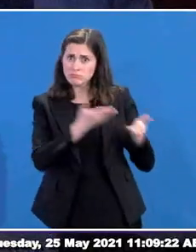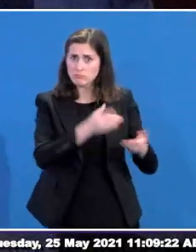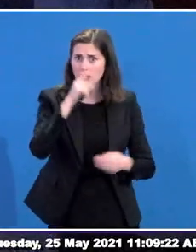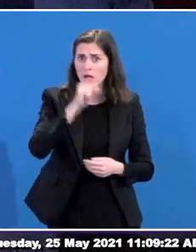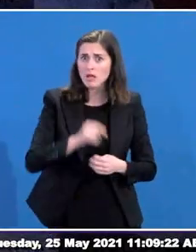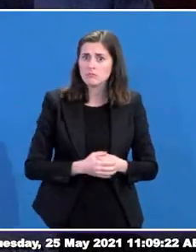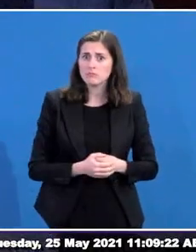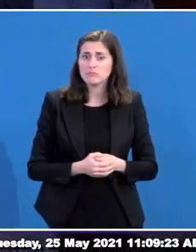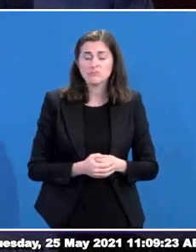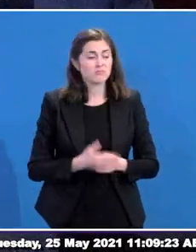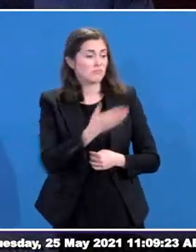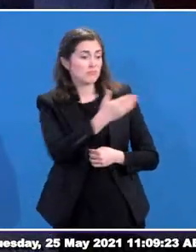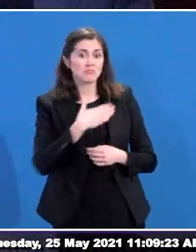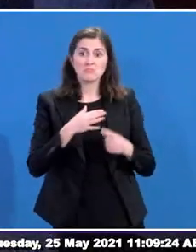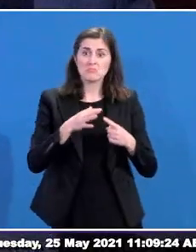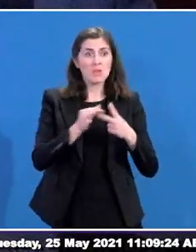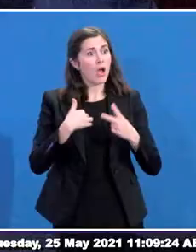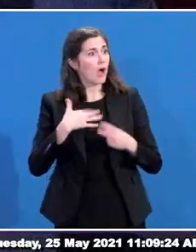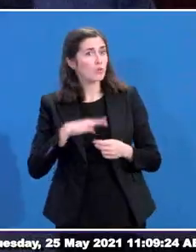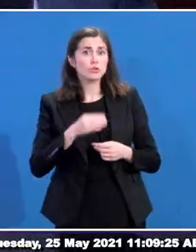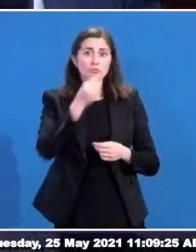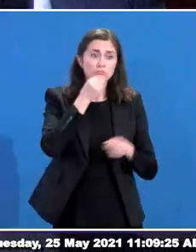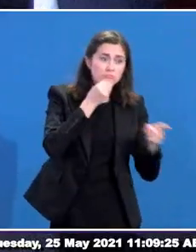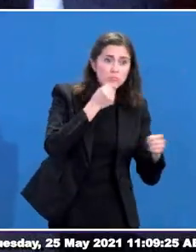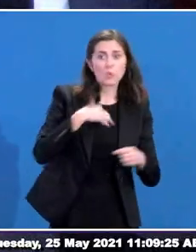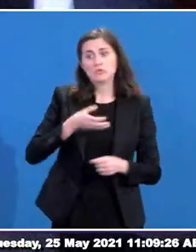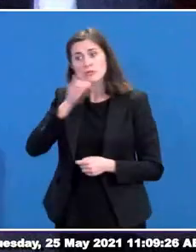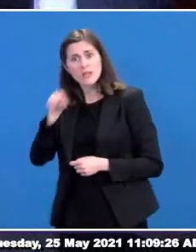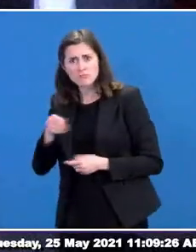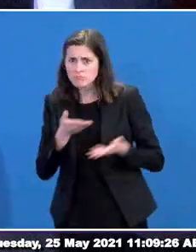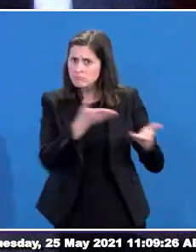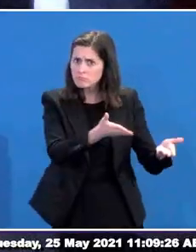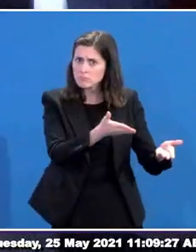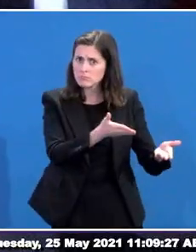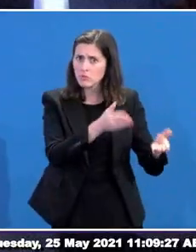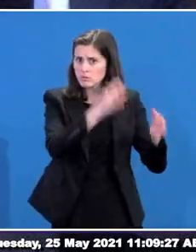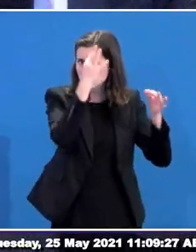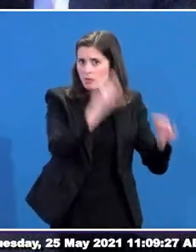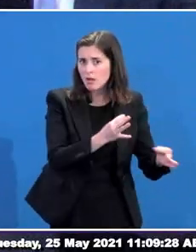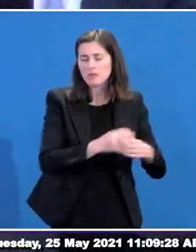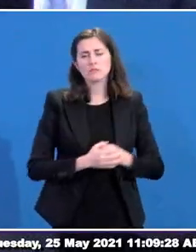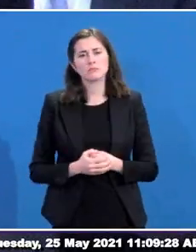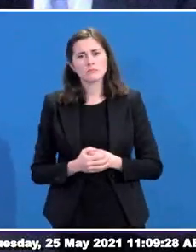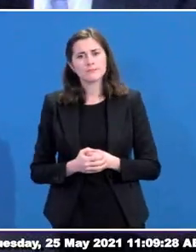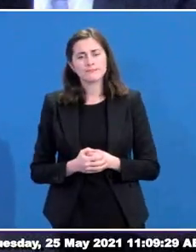or even choose what she wants to eat or drink. And I just want to preface that statement by saying